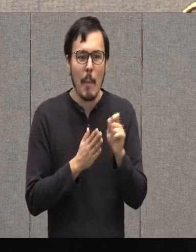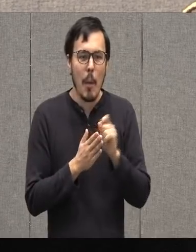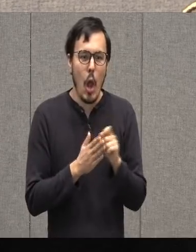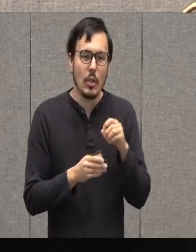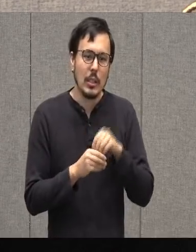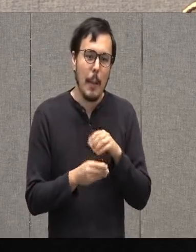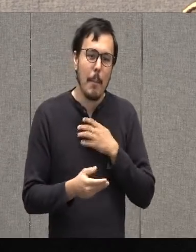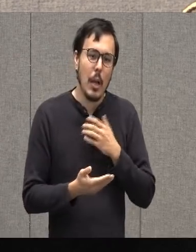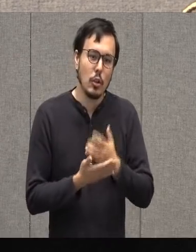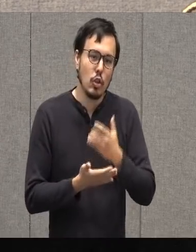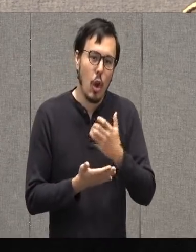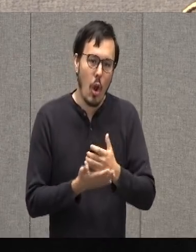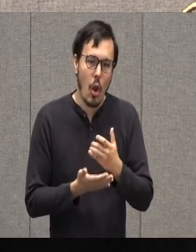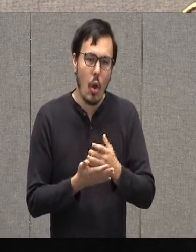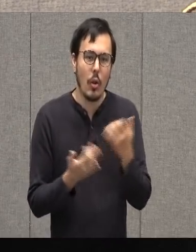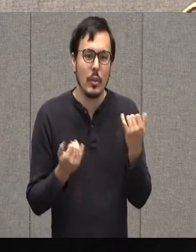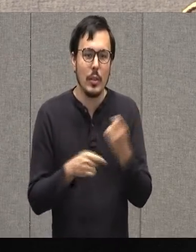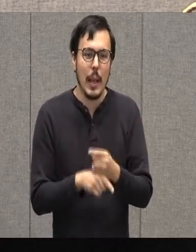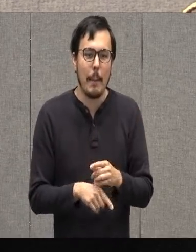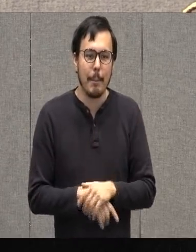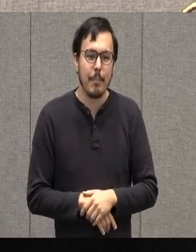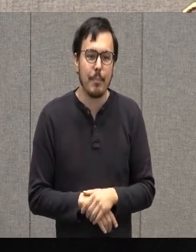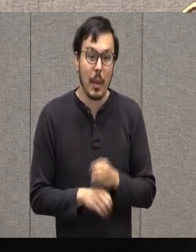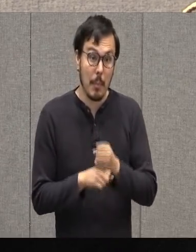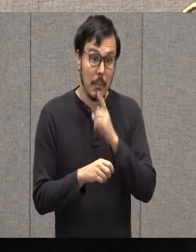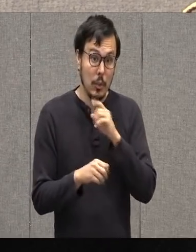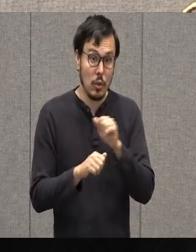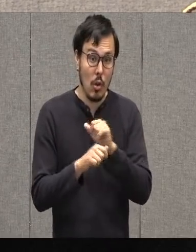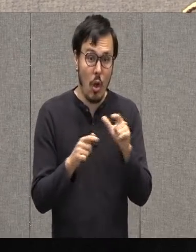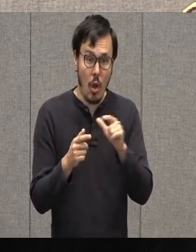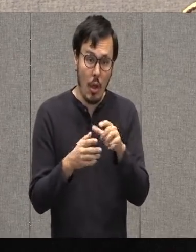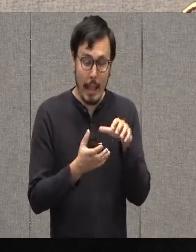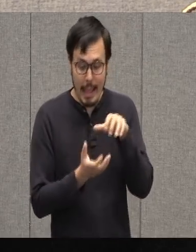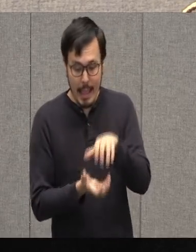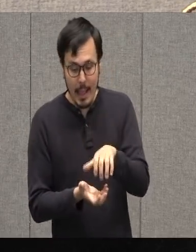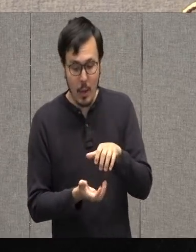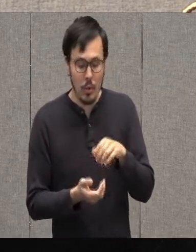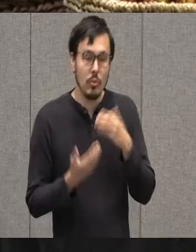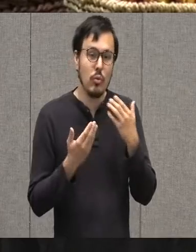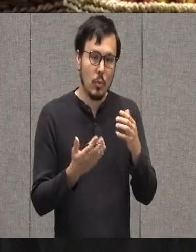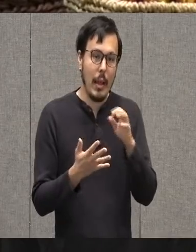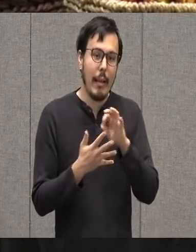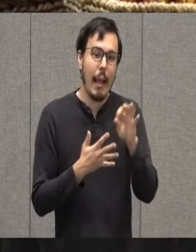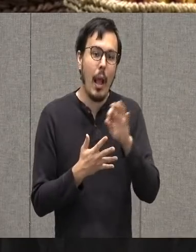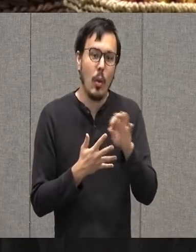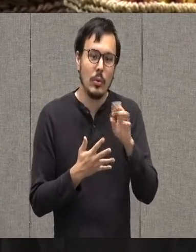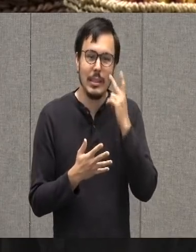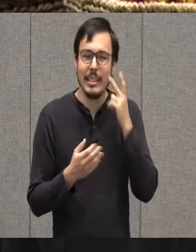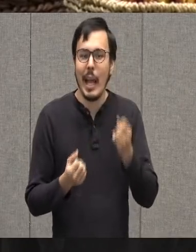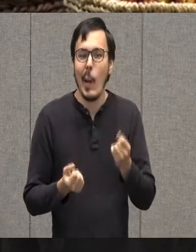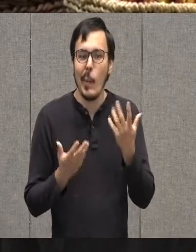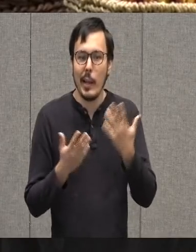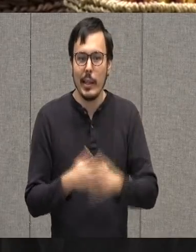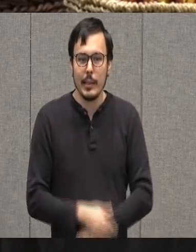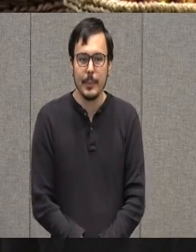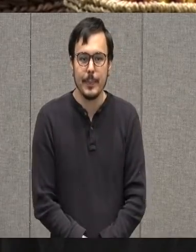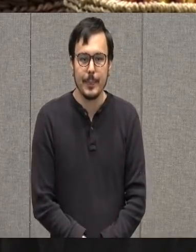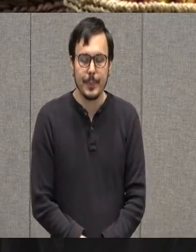Make sure that I get 'em all out, they're all out. Let's count and see how many. One,